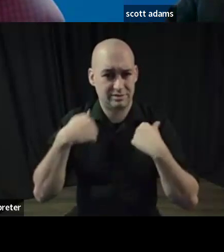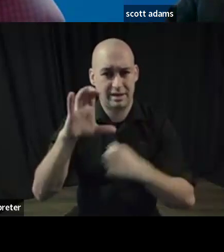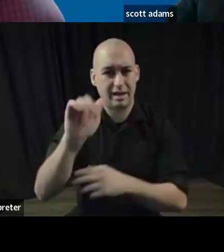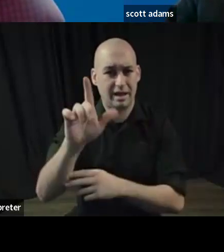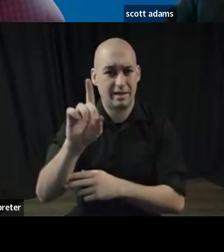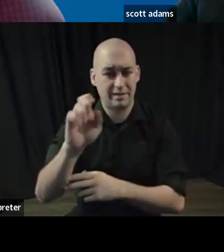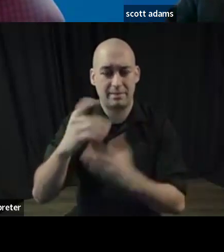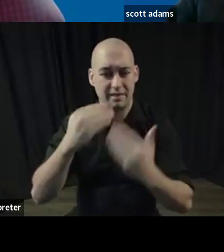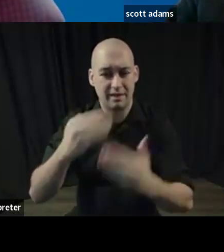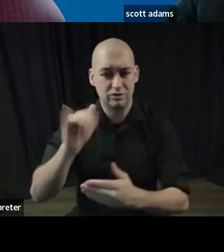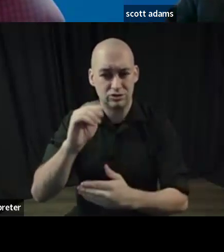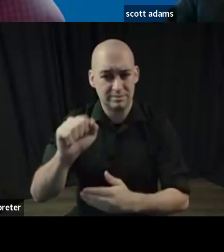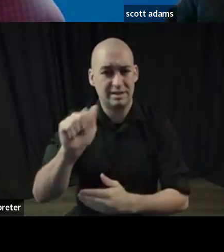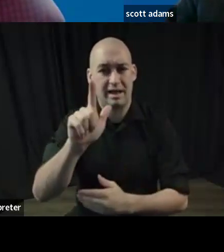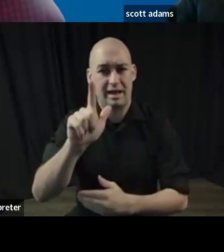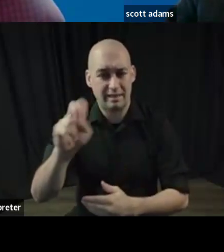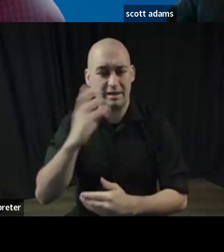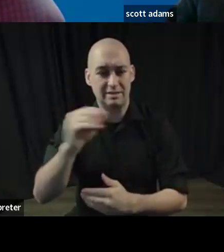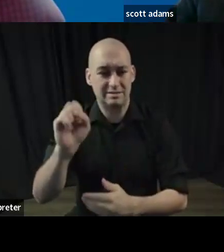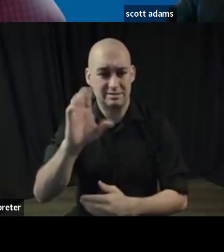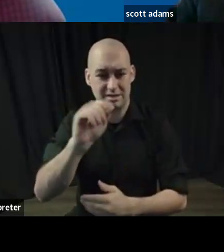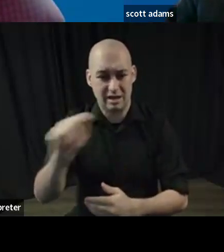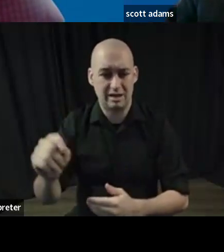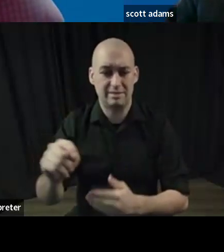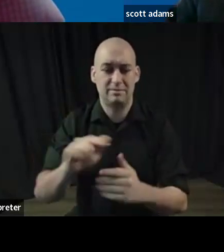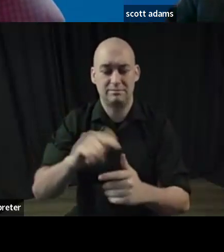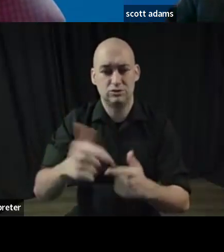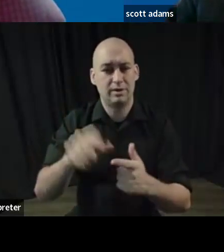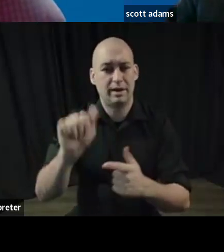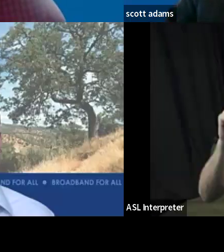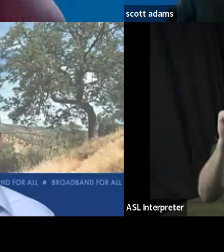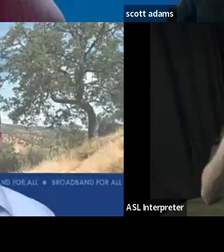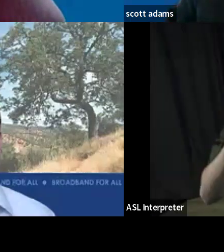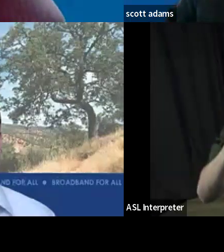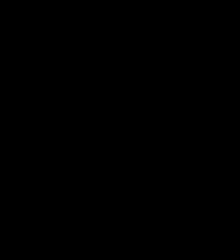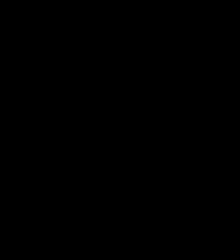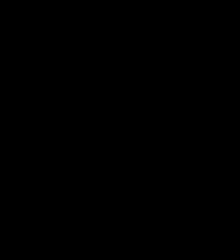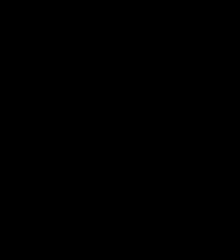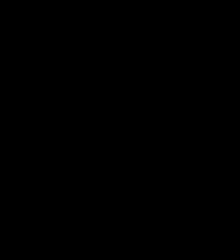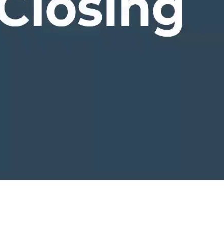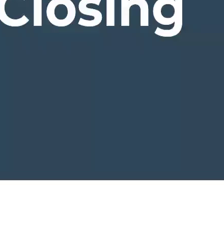and I'm going to pass it back over to Ann Nguyen to close out our session today. Thank you.